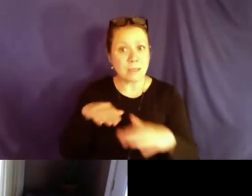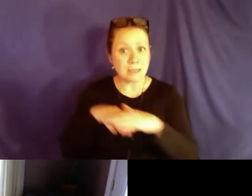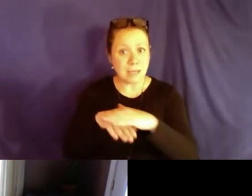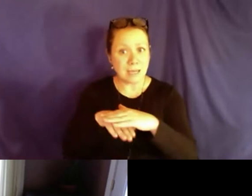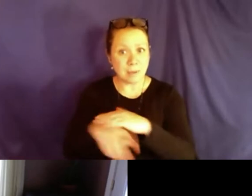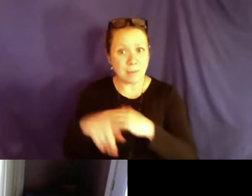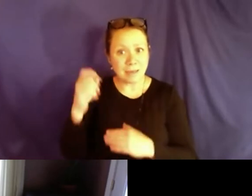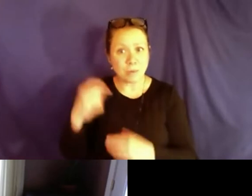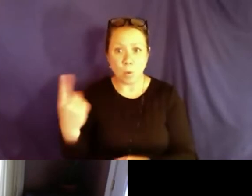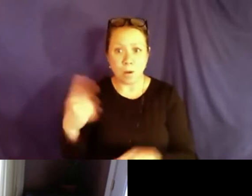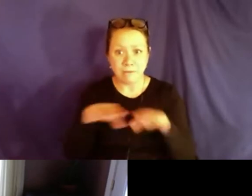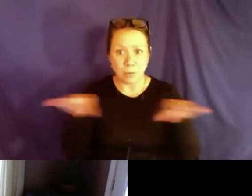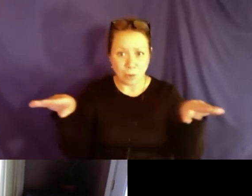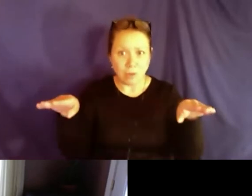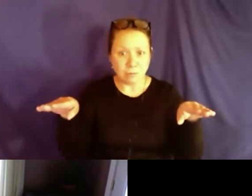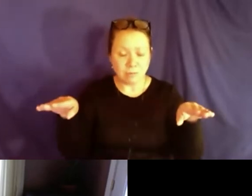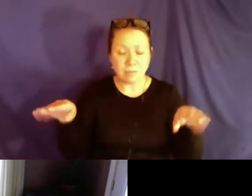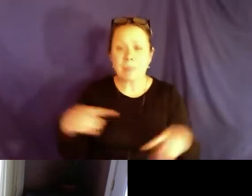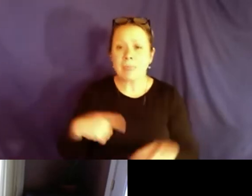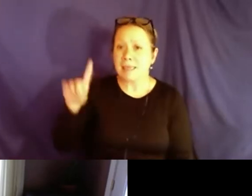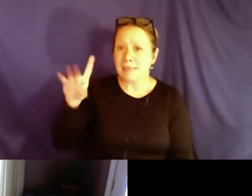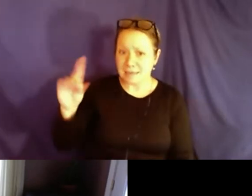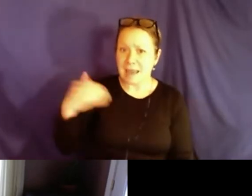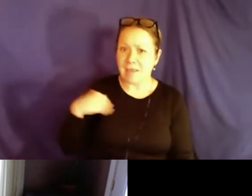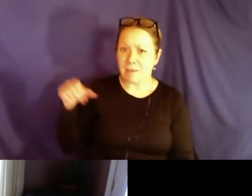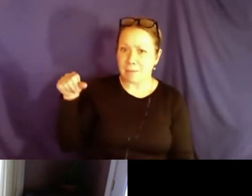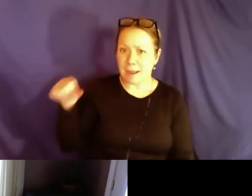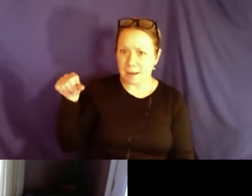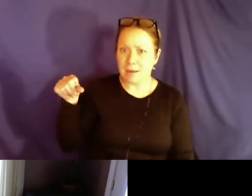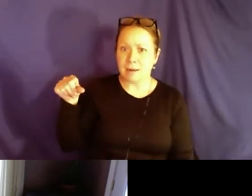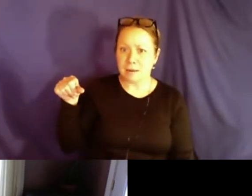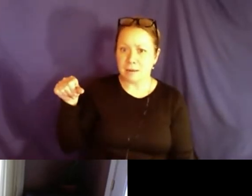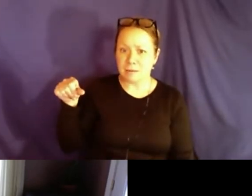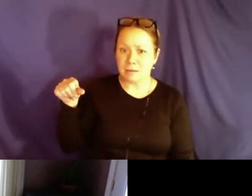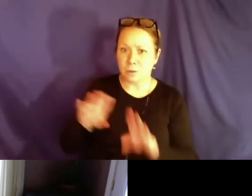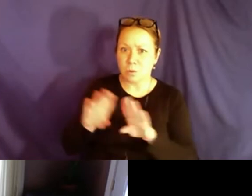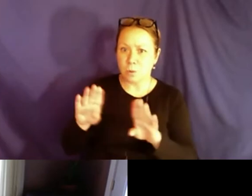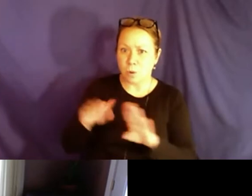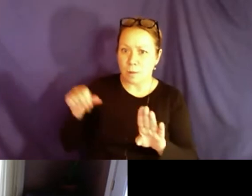IEP program? >> Jacob: Sure. The